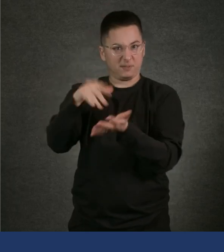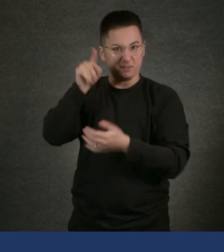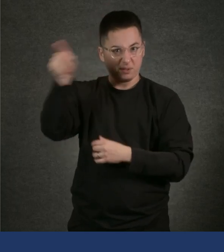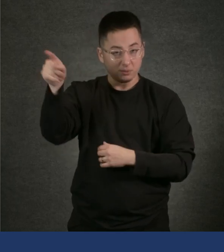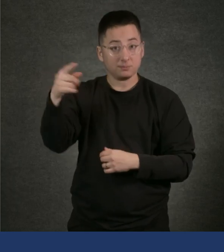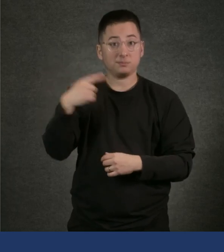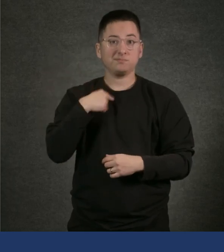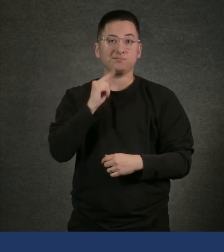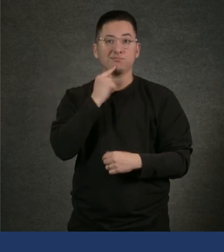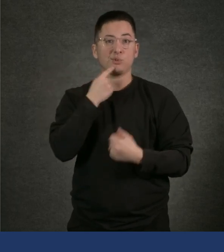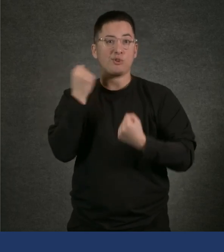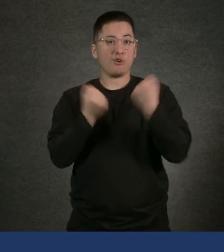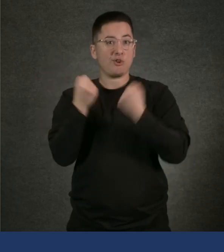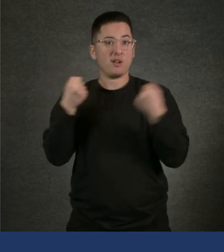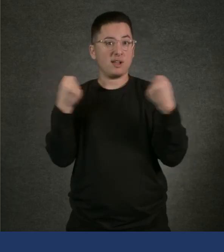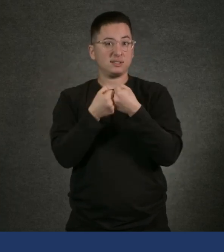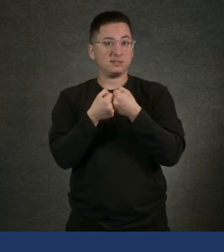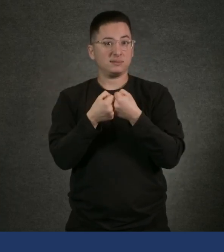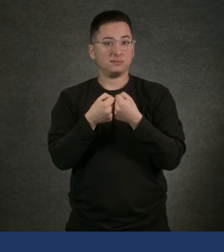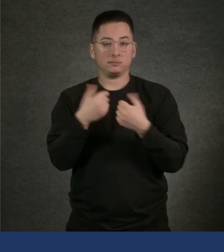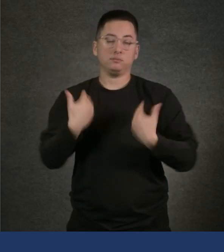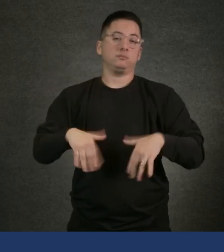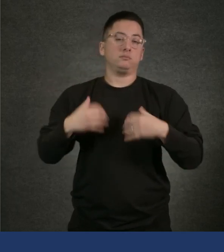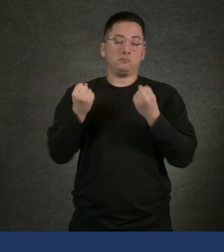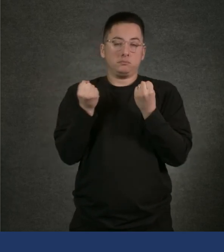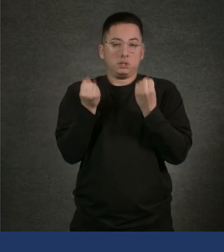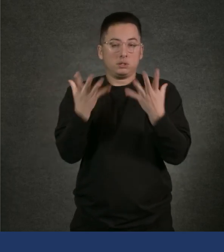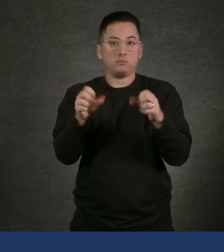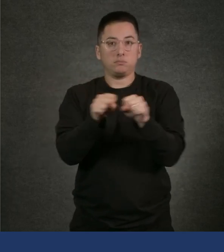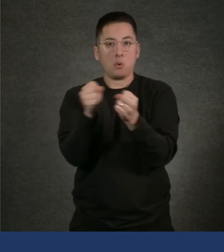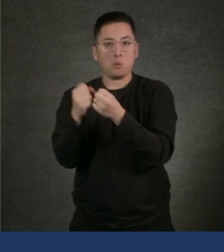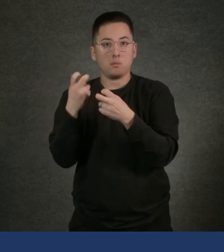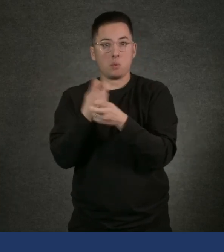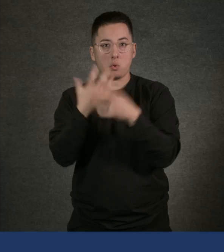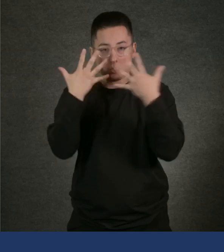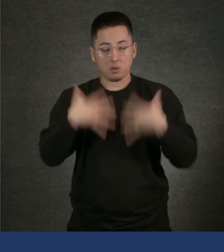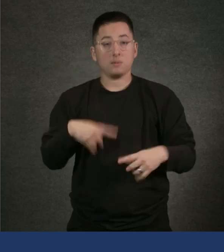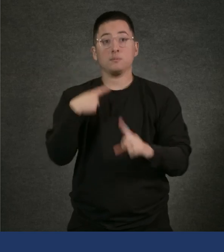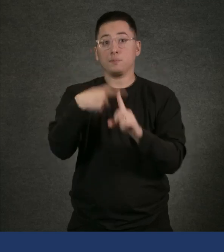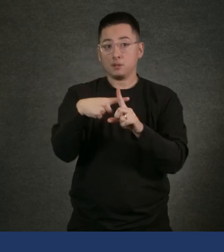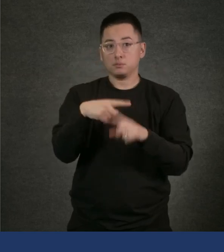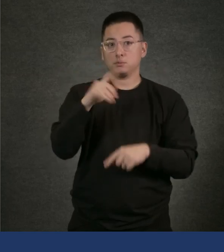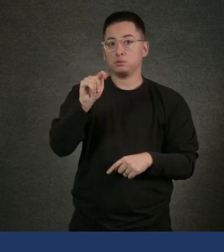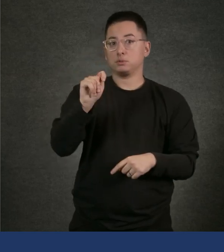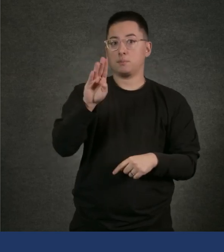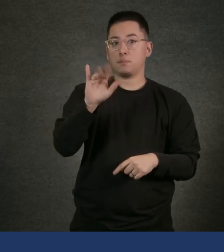I was in a serious car accident, giving me numerous broken bones and a traumatic brain injury.